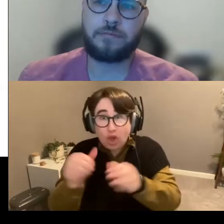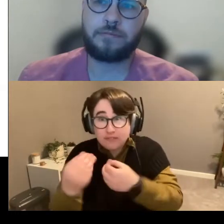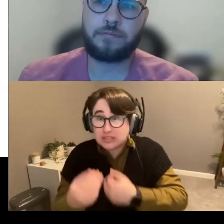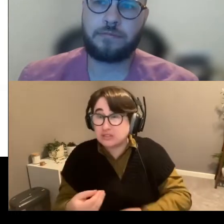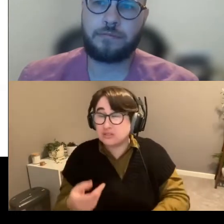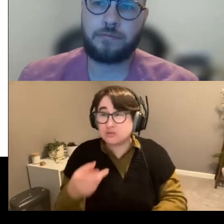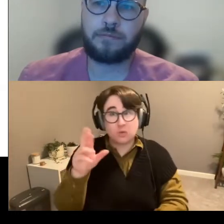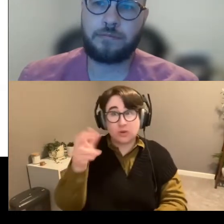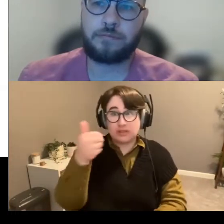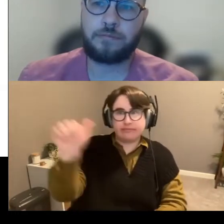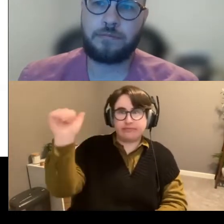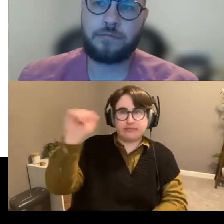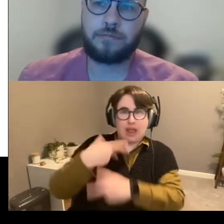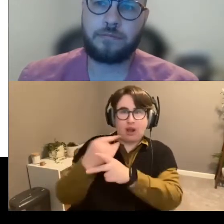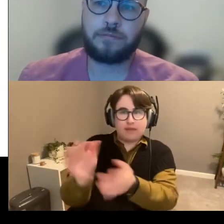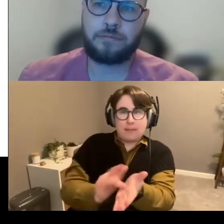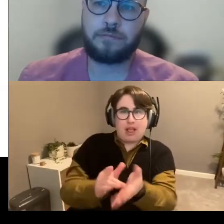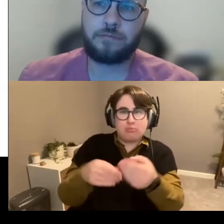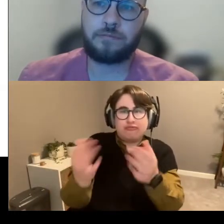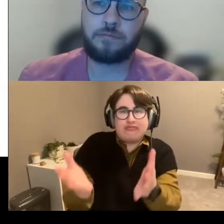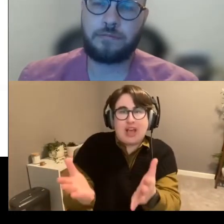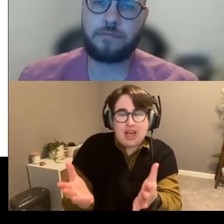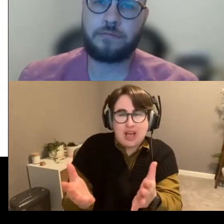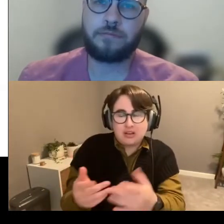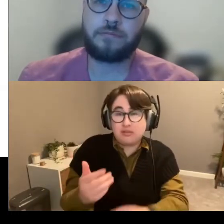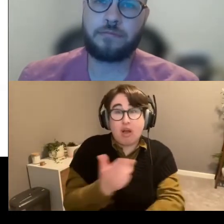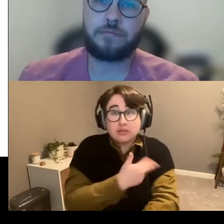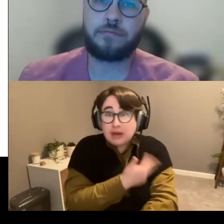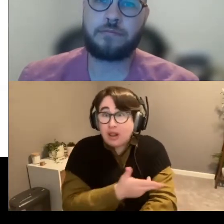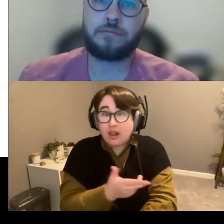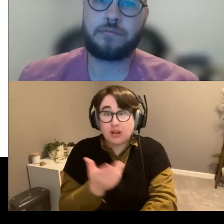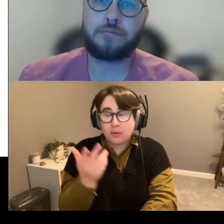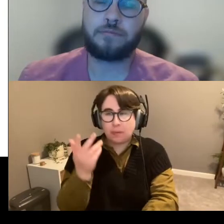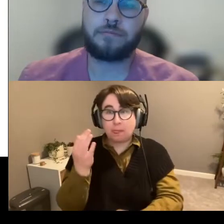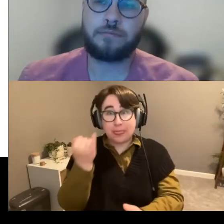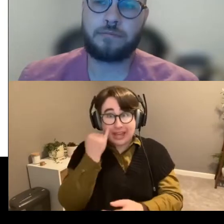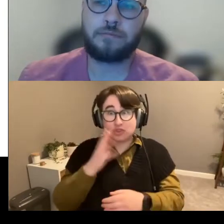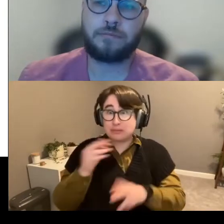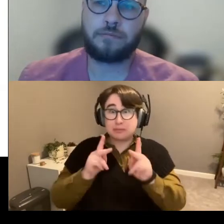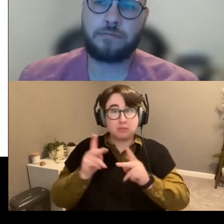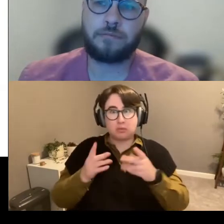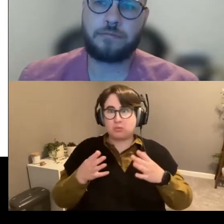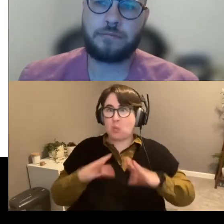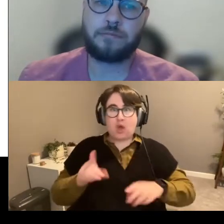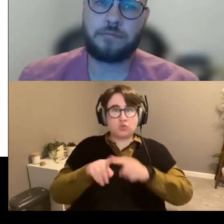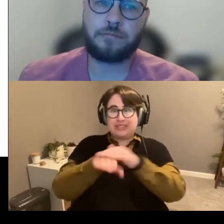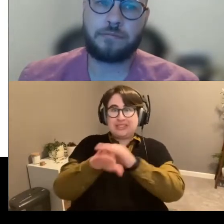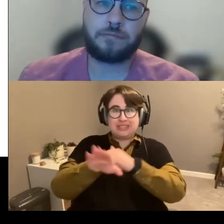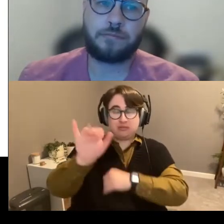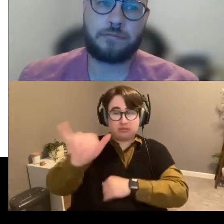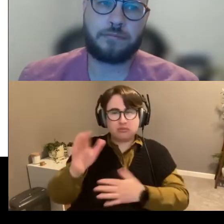or your hospital or something like that, that there's that trauma that we have experienced,